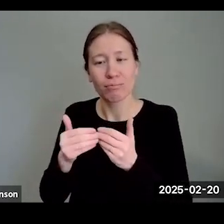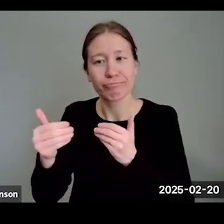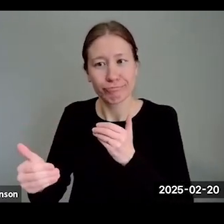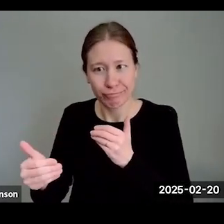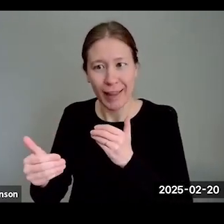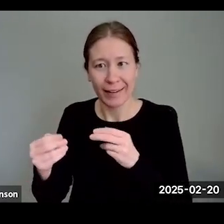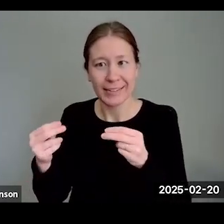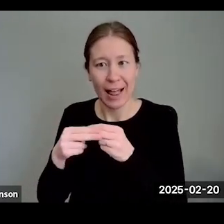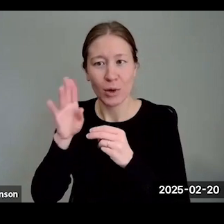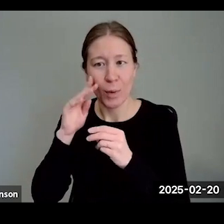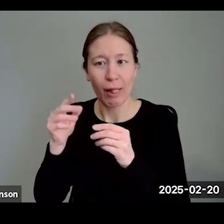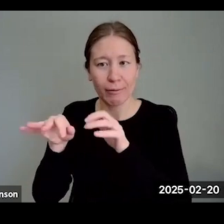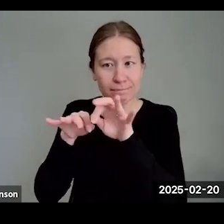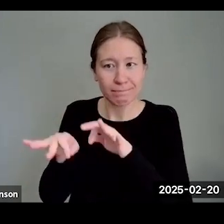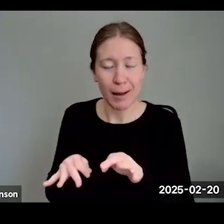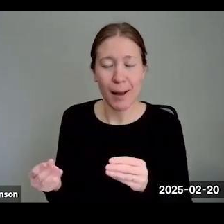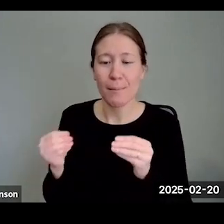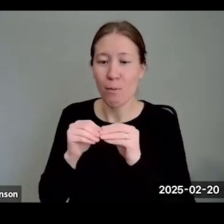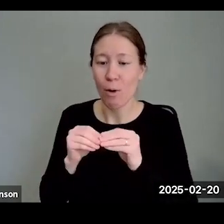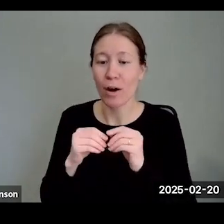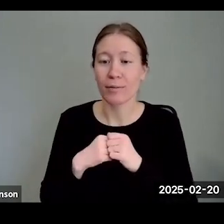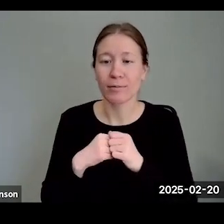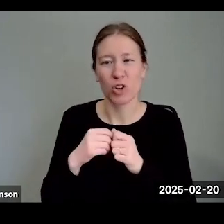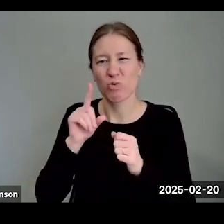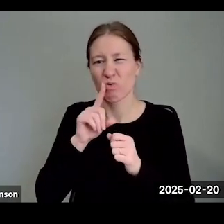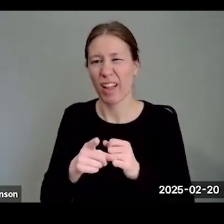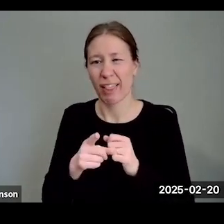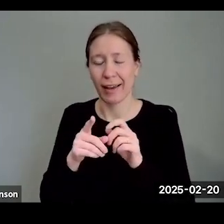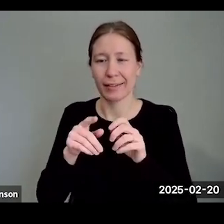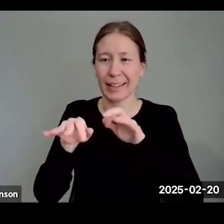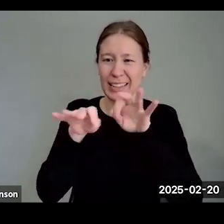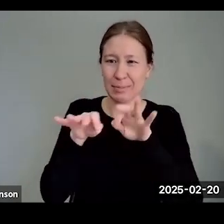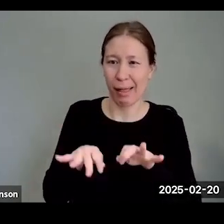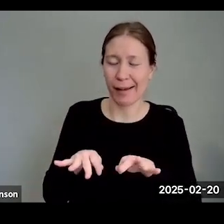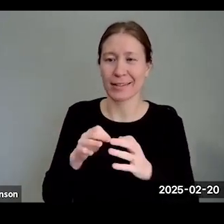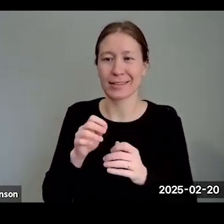And it really emphasizes these essential job functions.